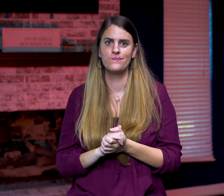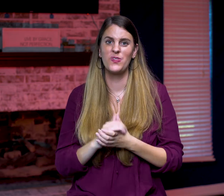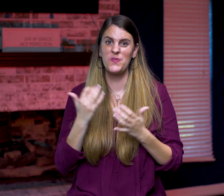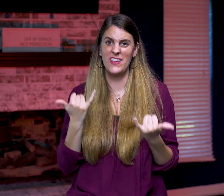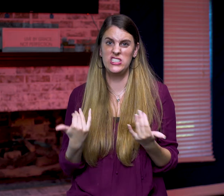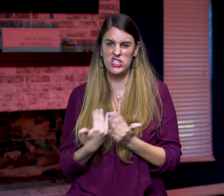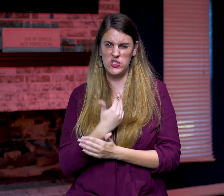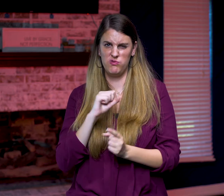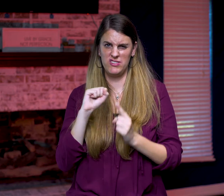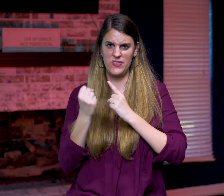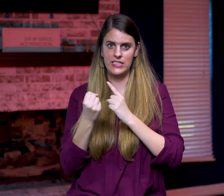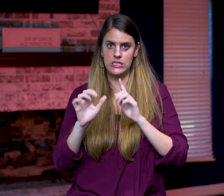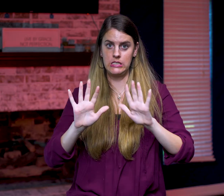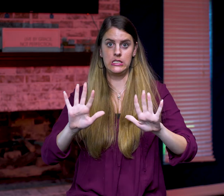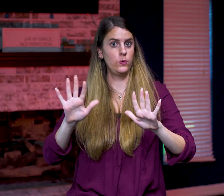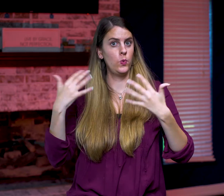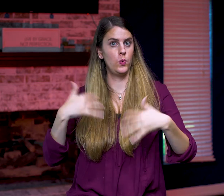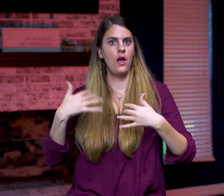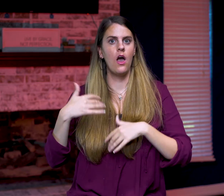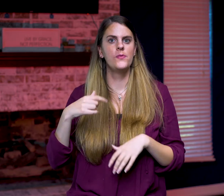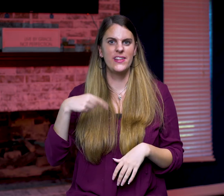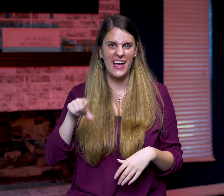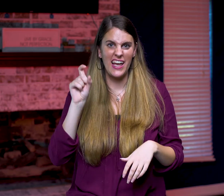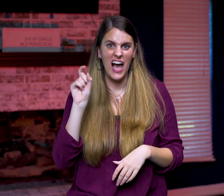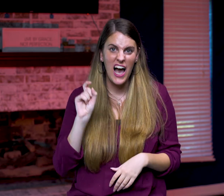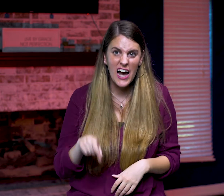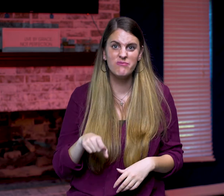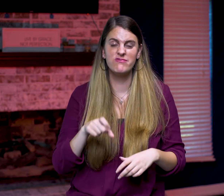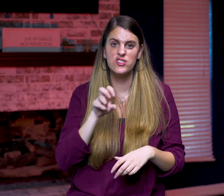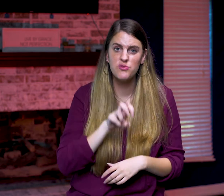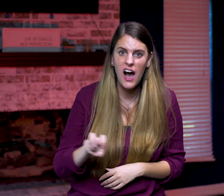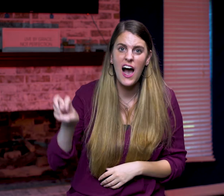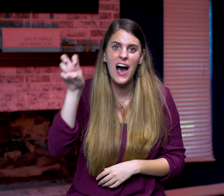With this new situation unfolding in which they